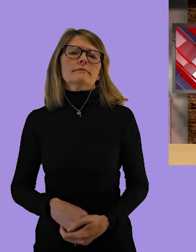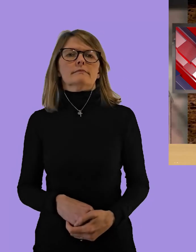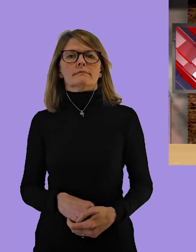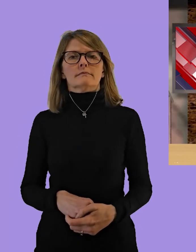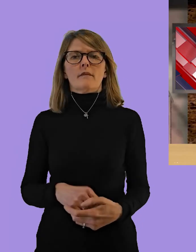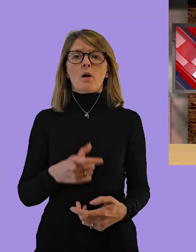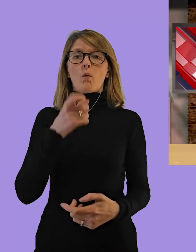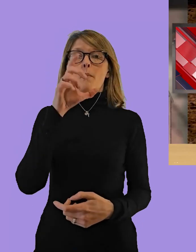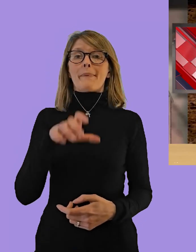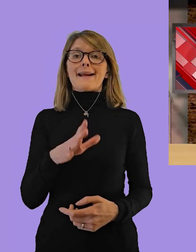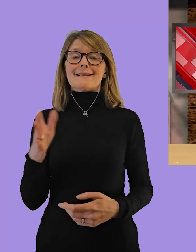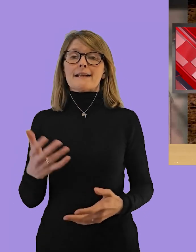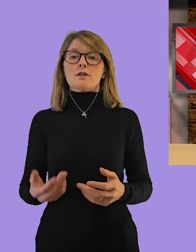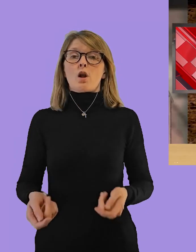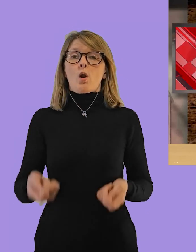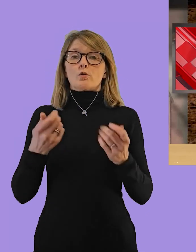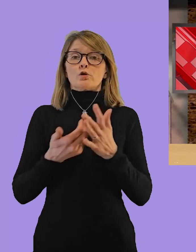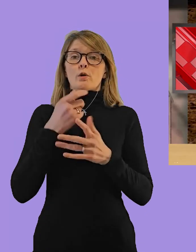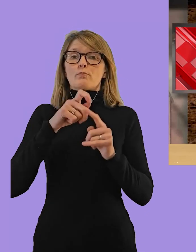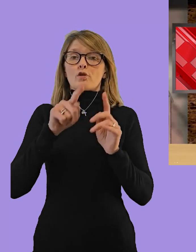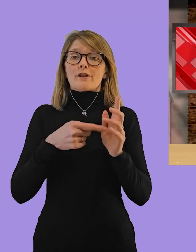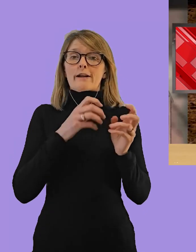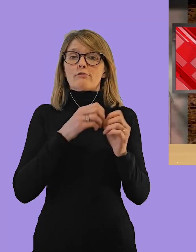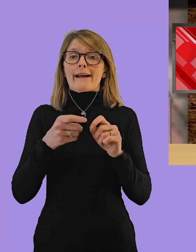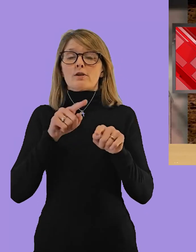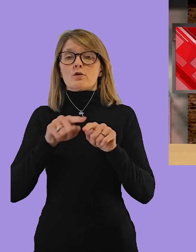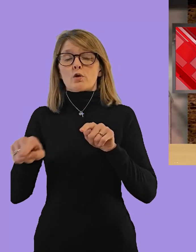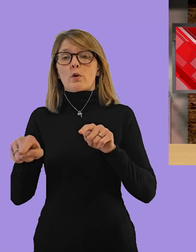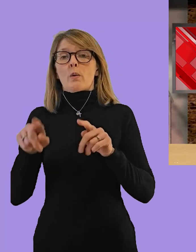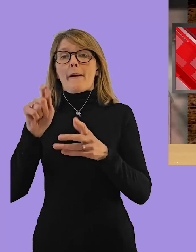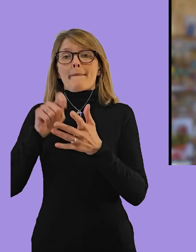One Place East launch new project, Create to Market: A Creative Enterprise.